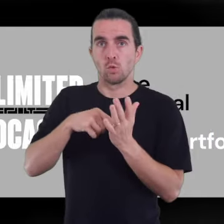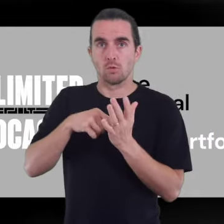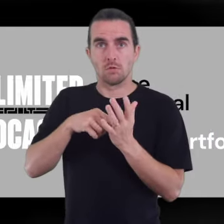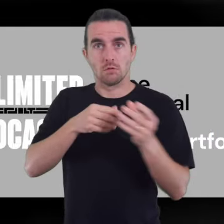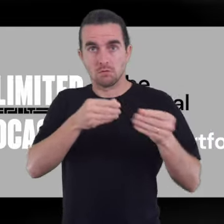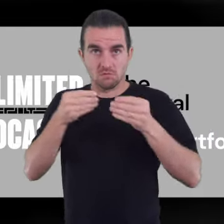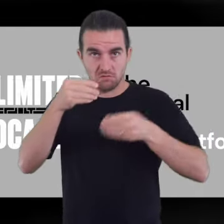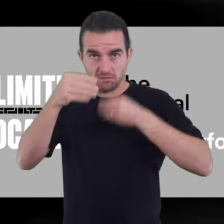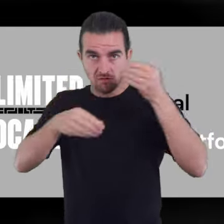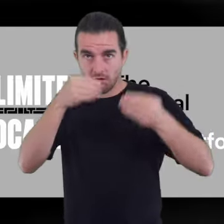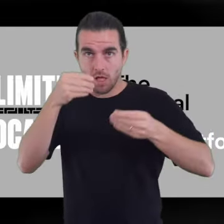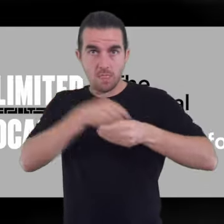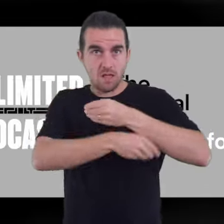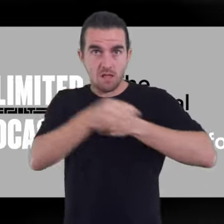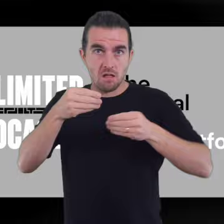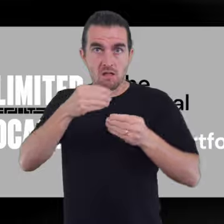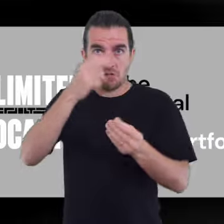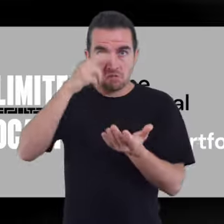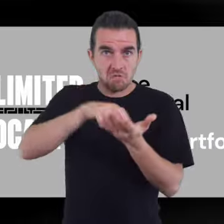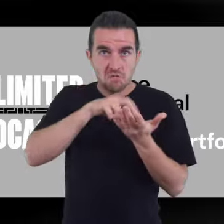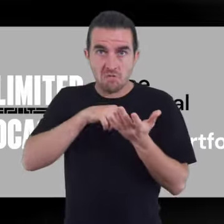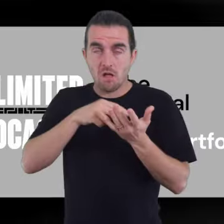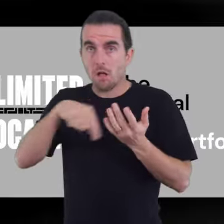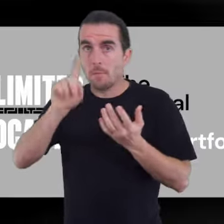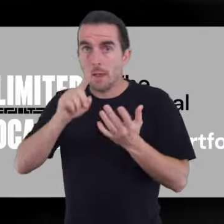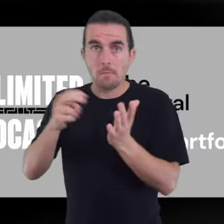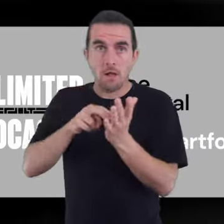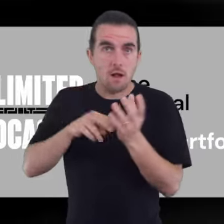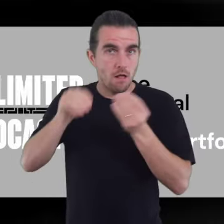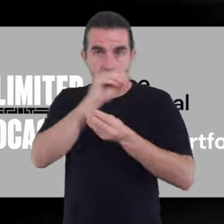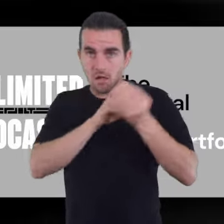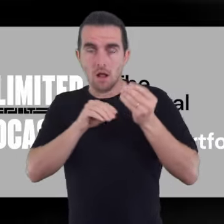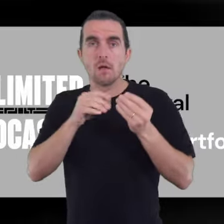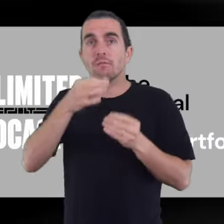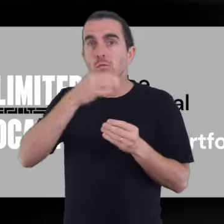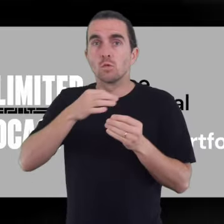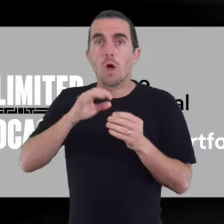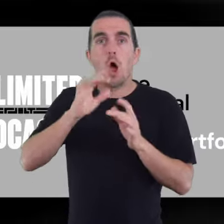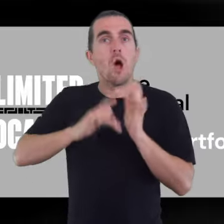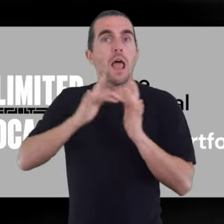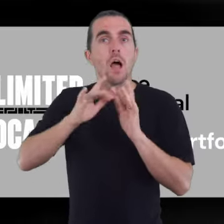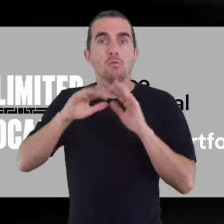and some other zines to participants who signed up. And then we had a few online workshops together,